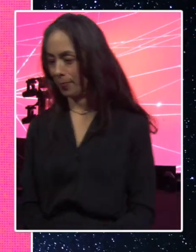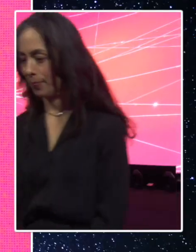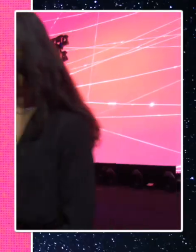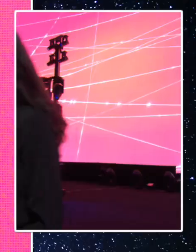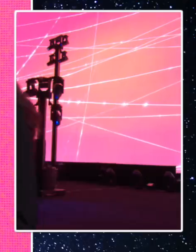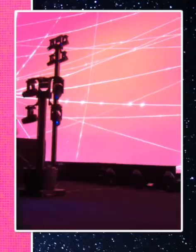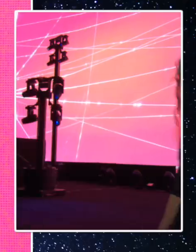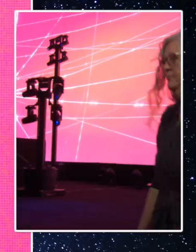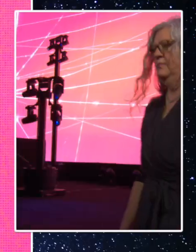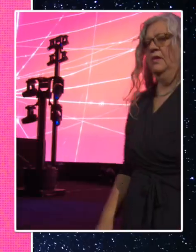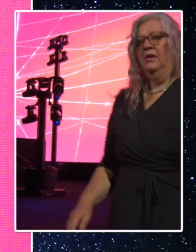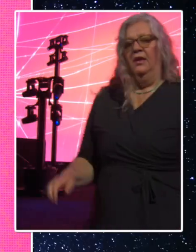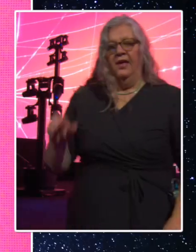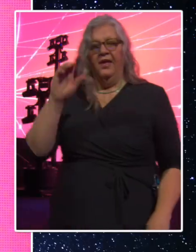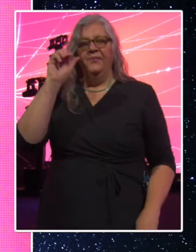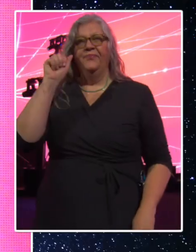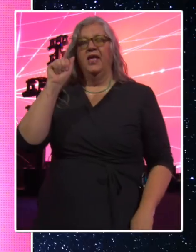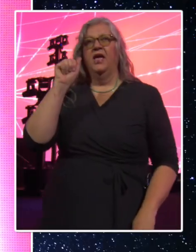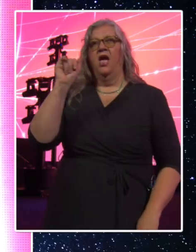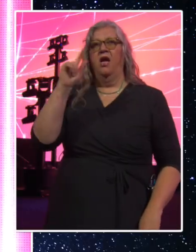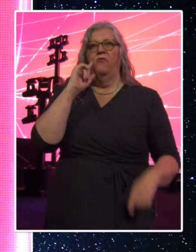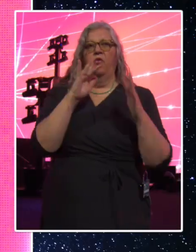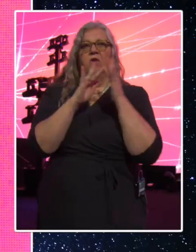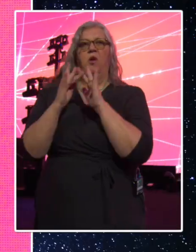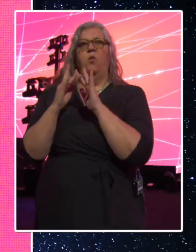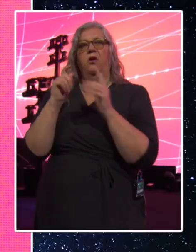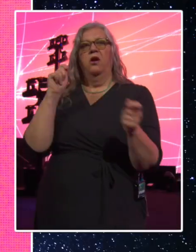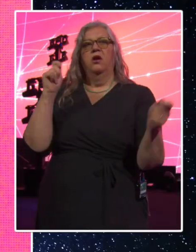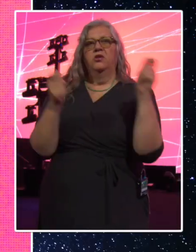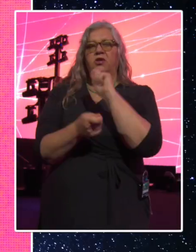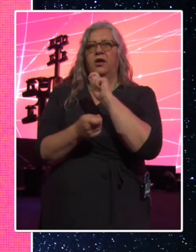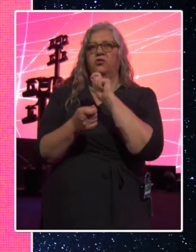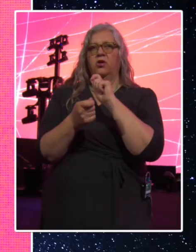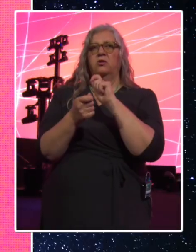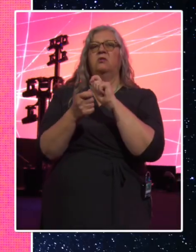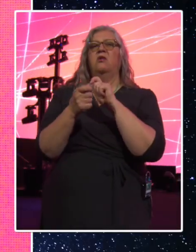AI for networking is fundamentally changing the network admin experience.